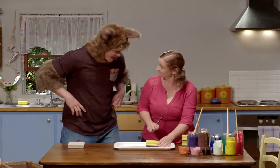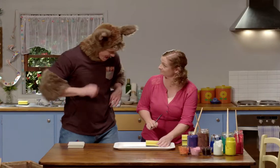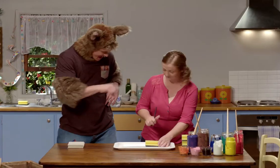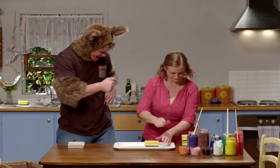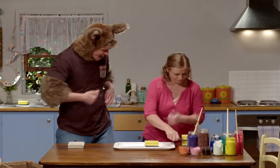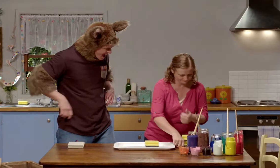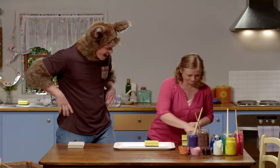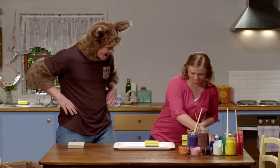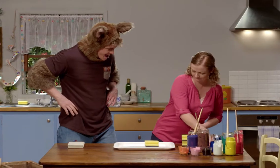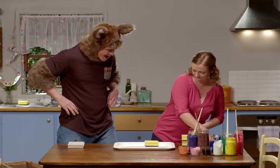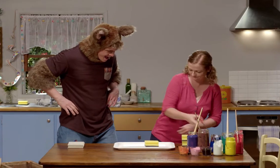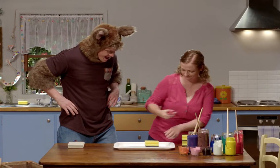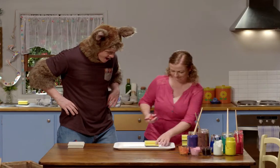See? Yeah.